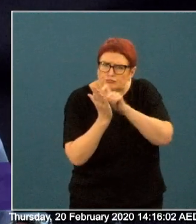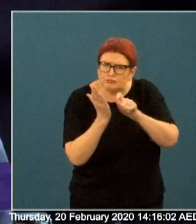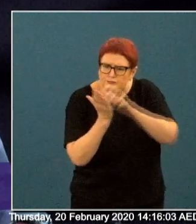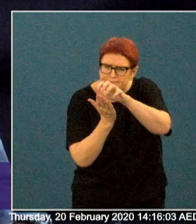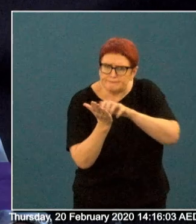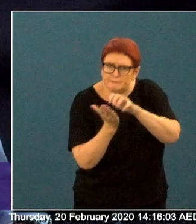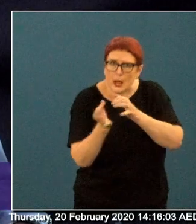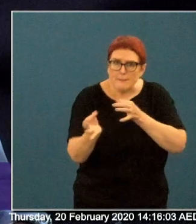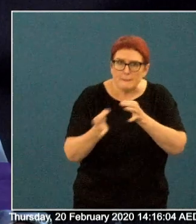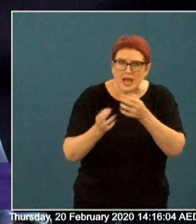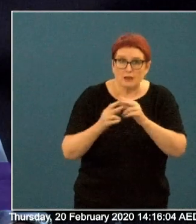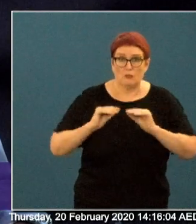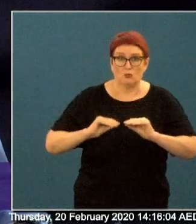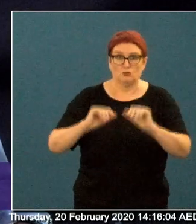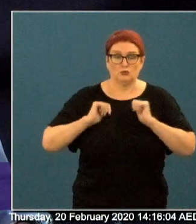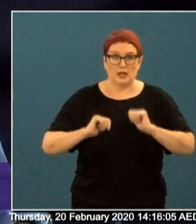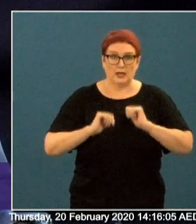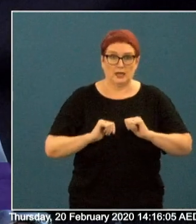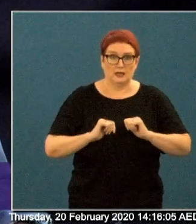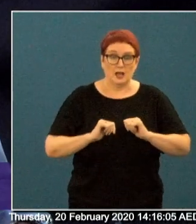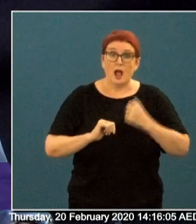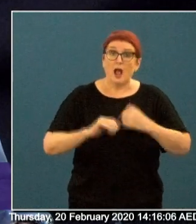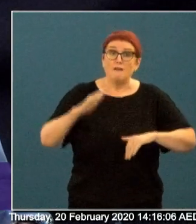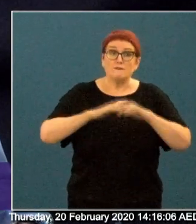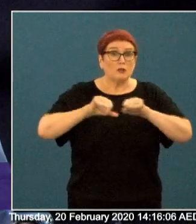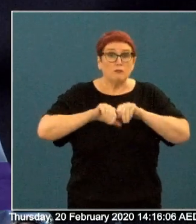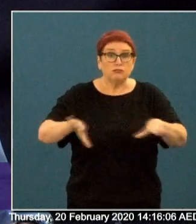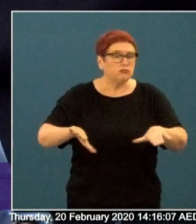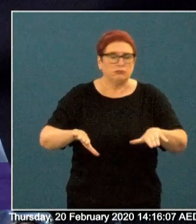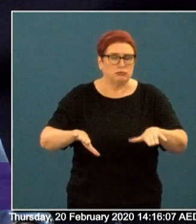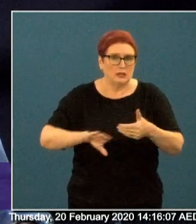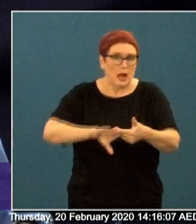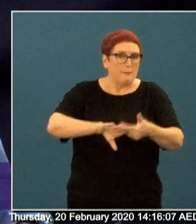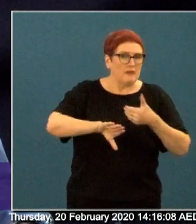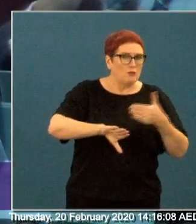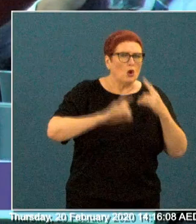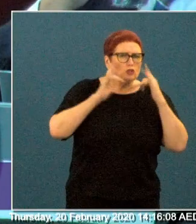and that they should be trialled before a full-scale implementation. Well, can I challenge you on that.